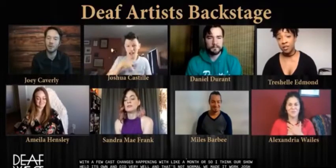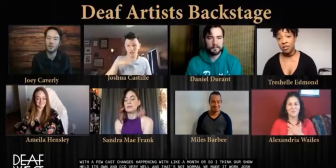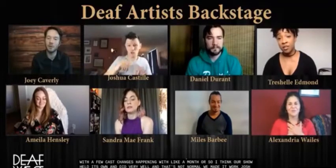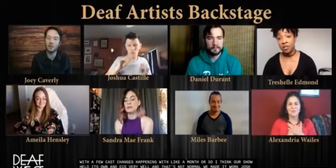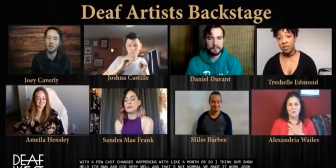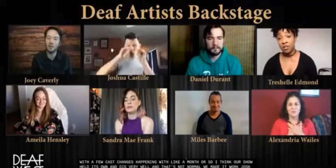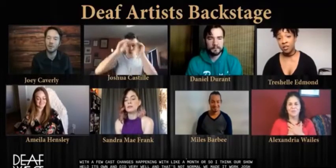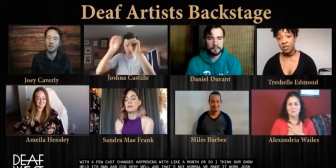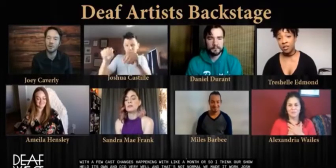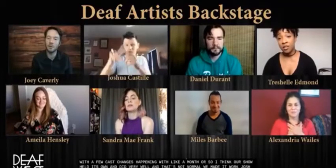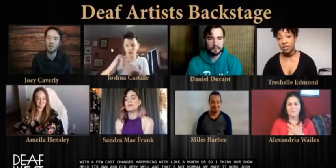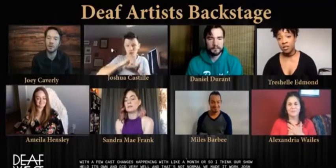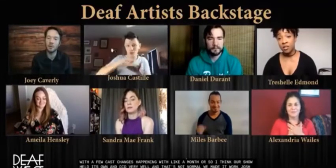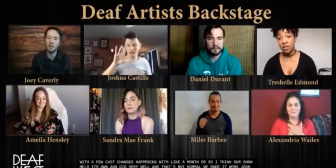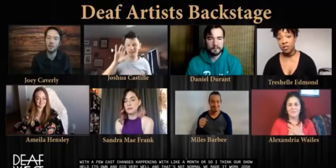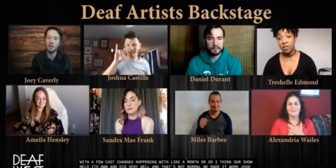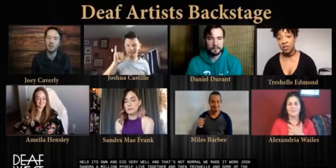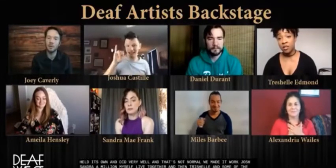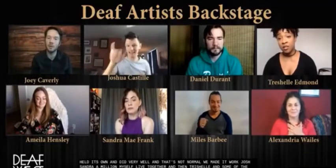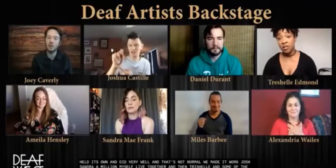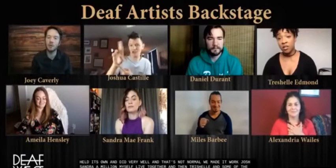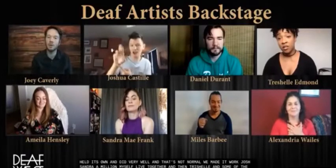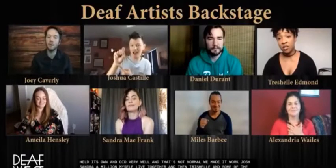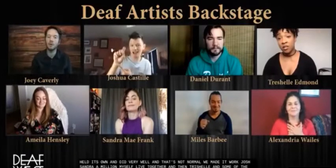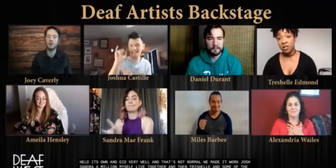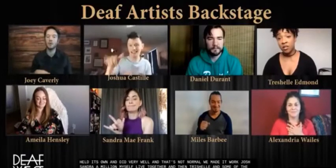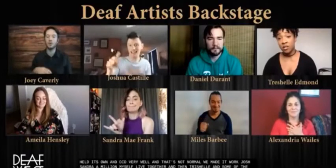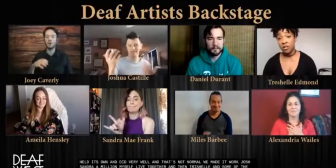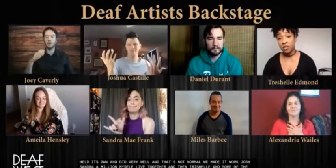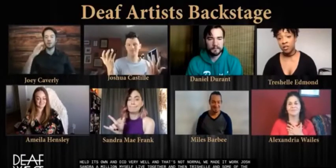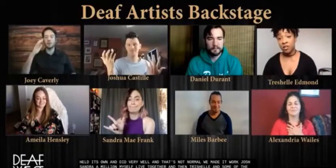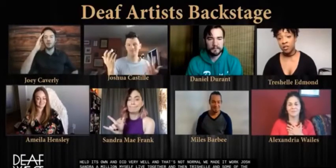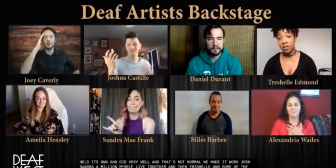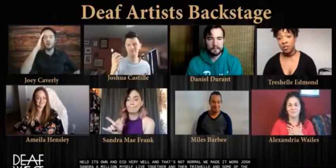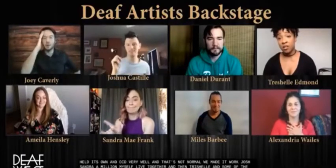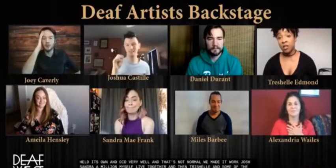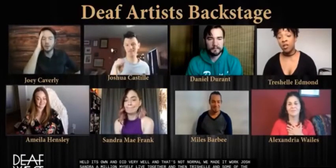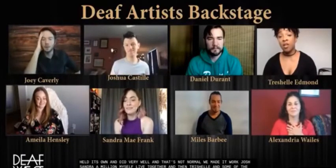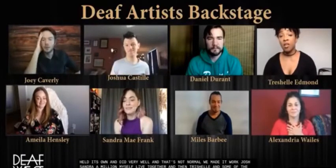But it was $20,000, just for us to get to move to New York City.